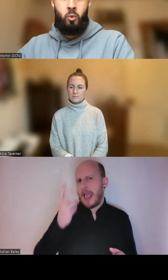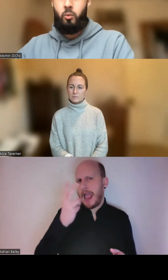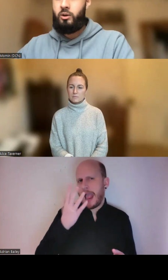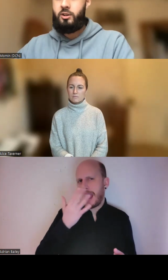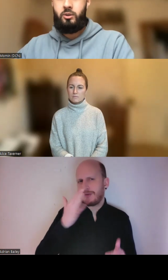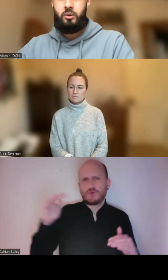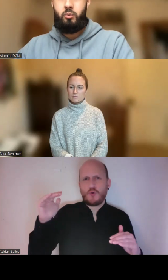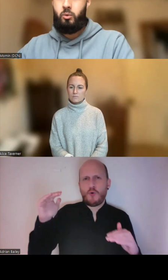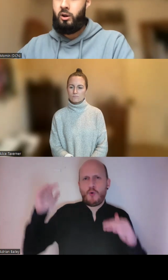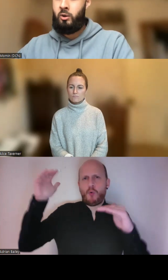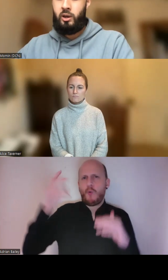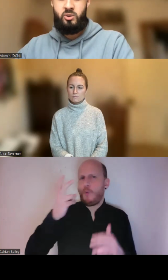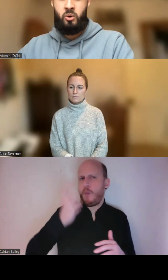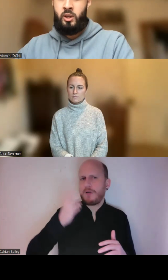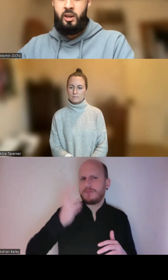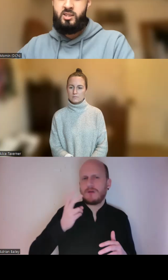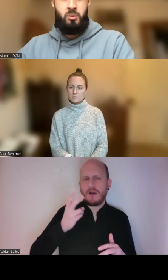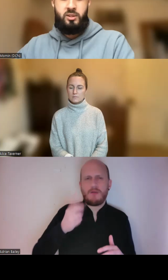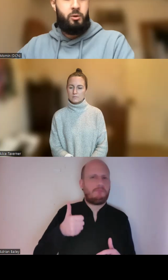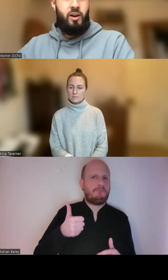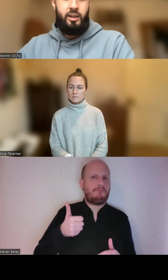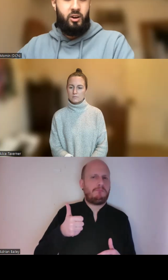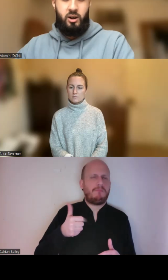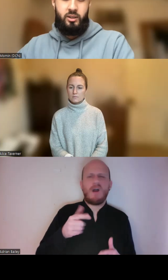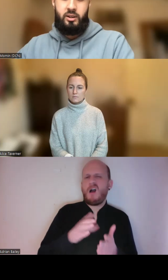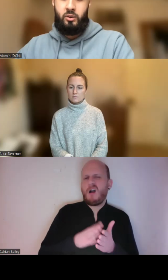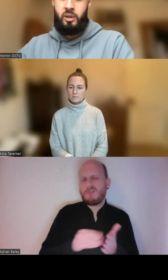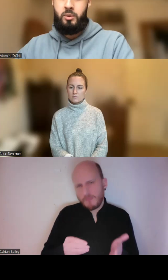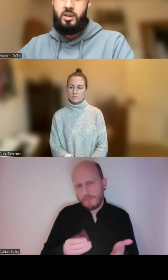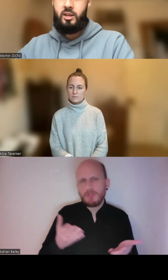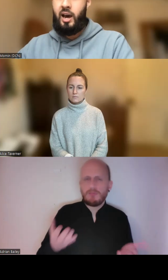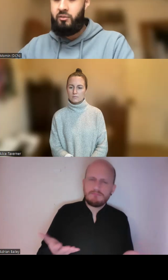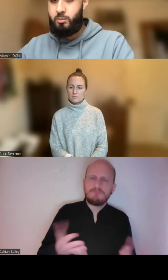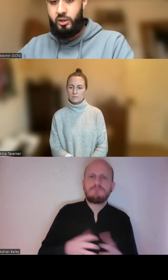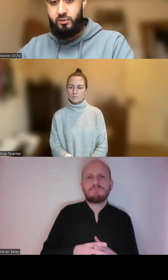would want to look at. Examples that we've had are, I don't know, maybe canvas prints